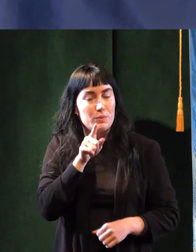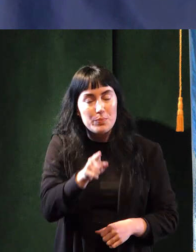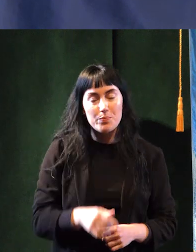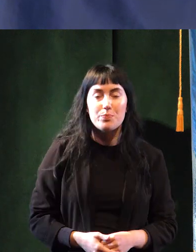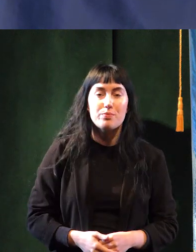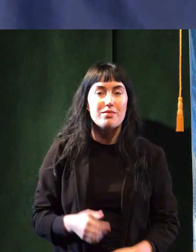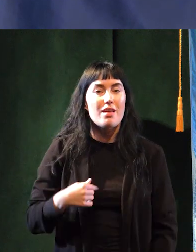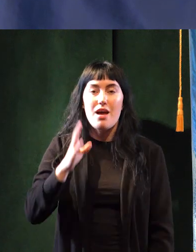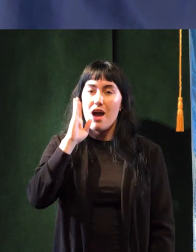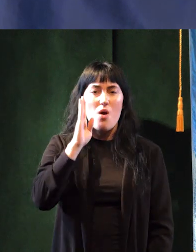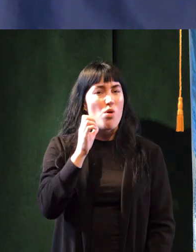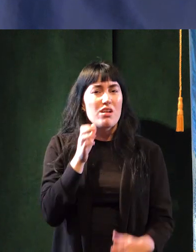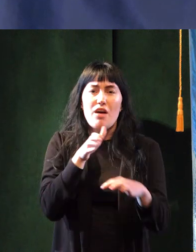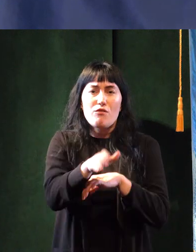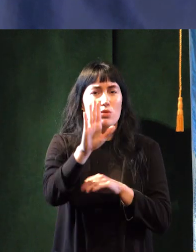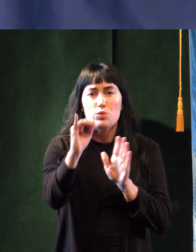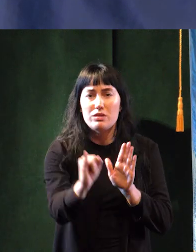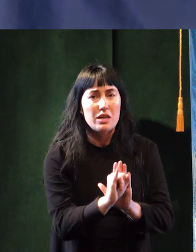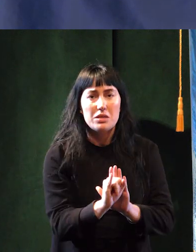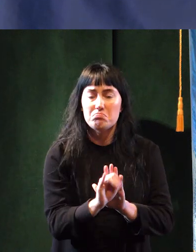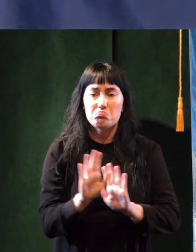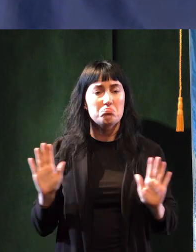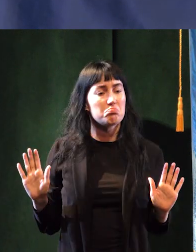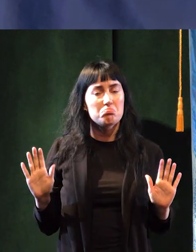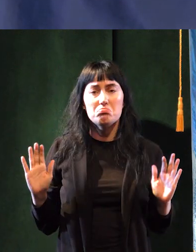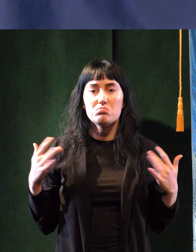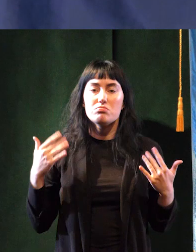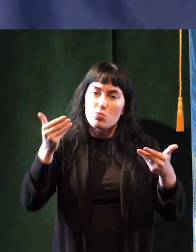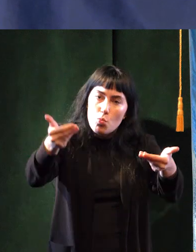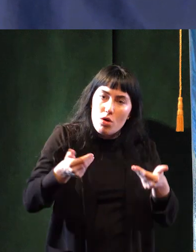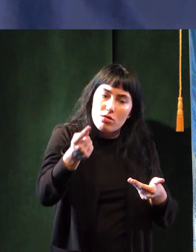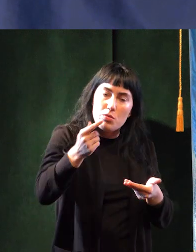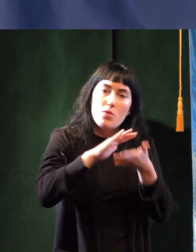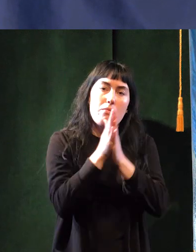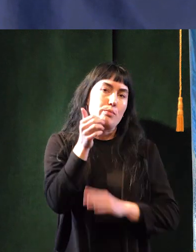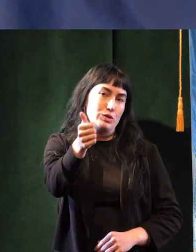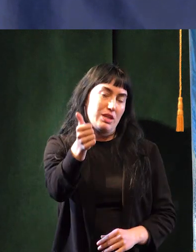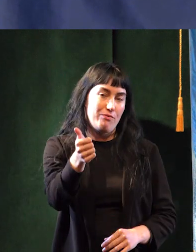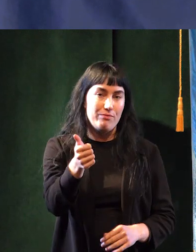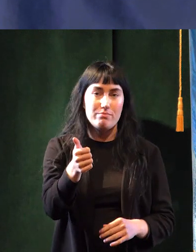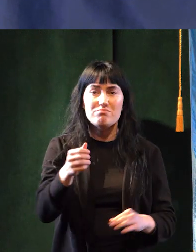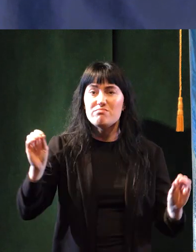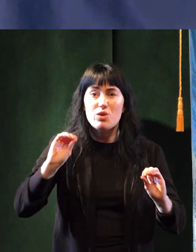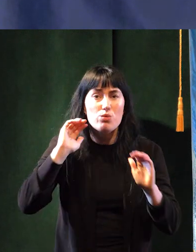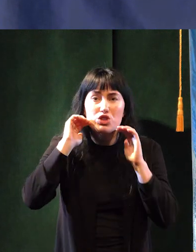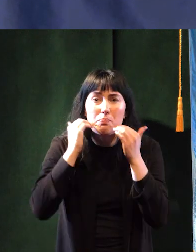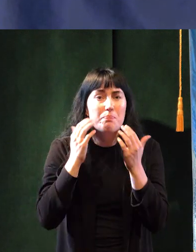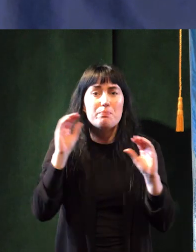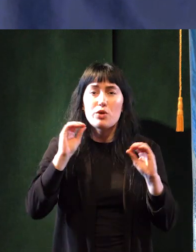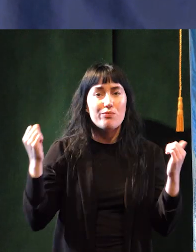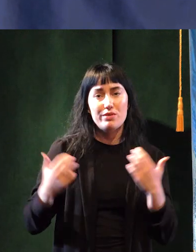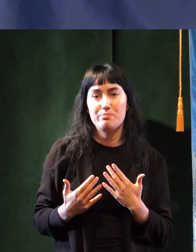identities on you but will invite you to become yourself without shame or fear I